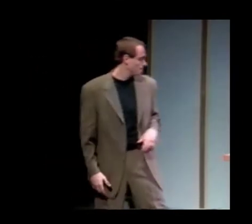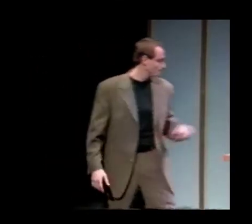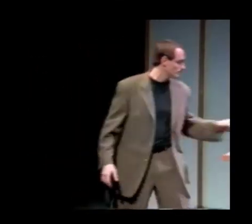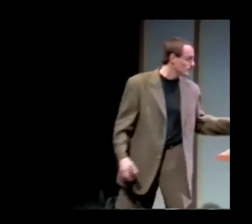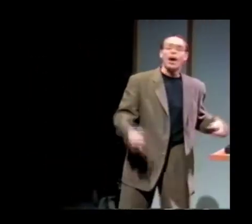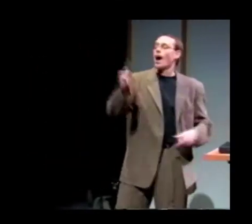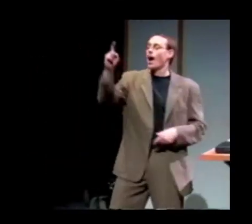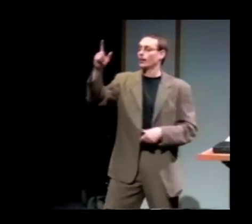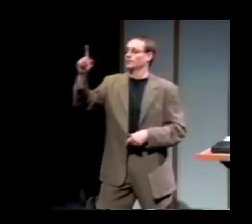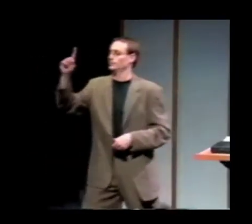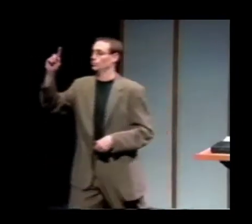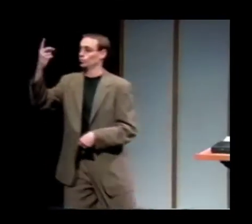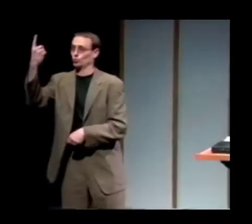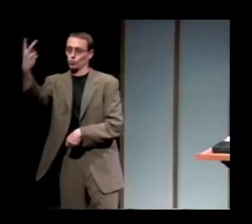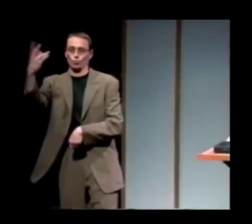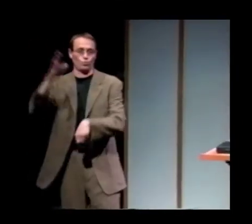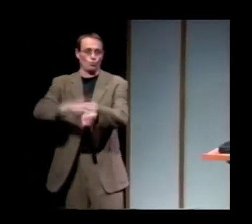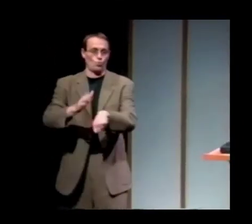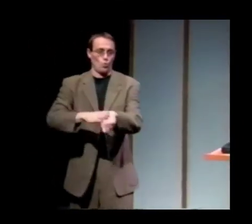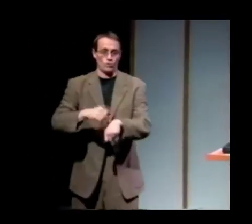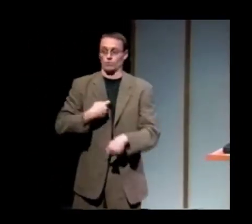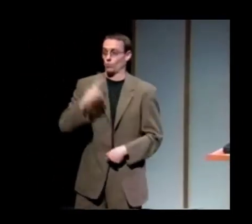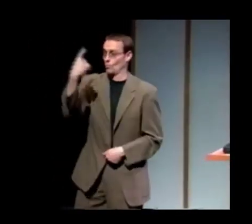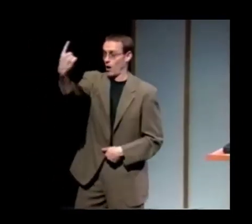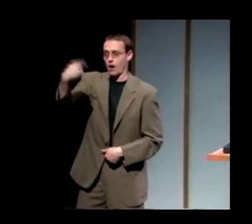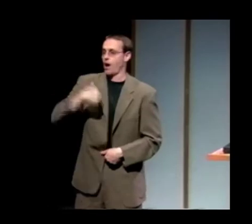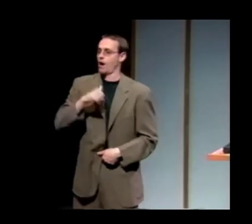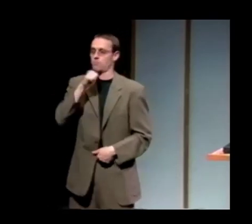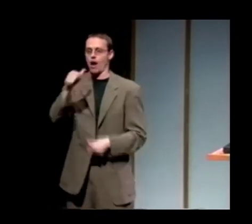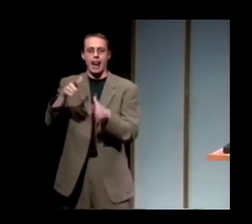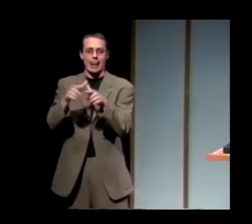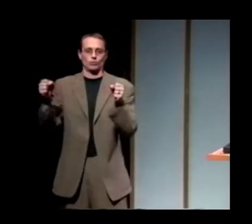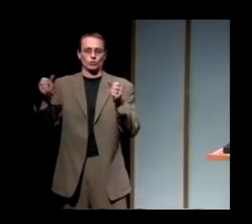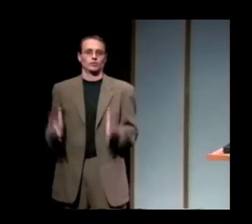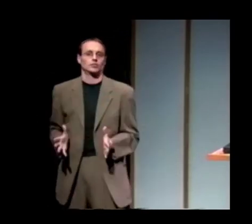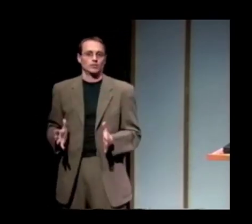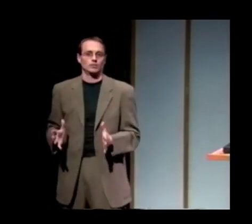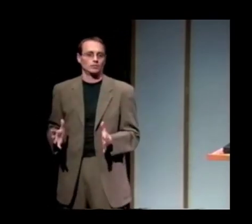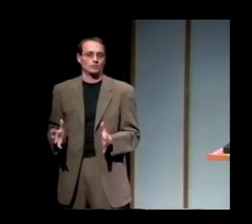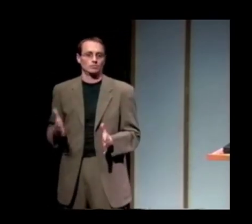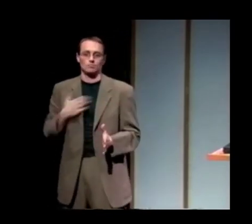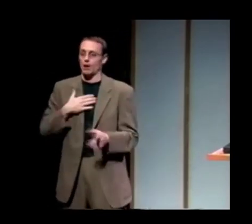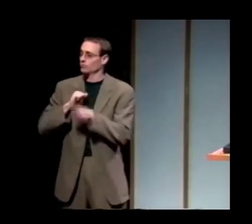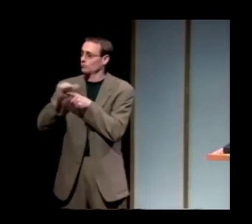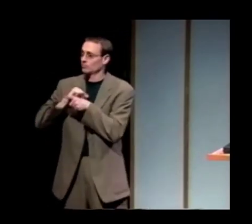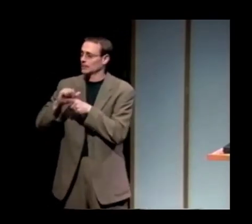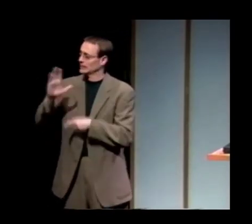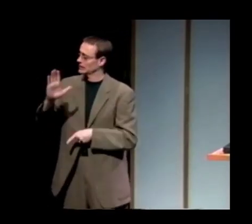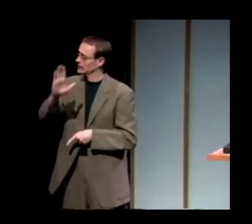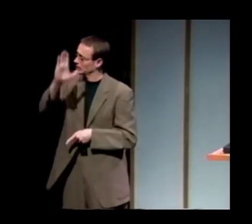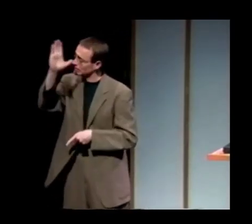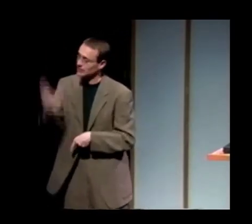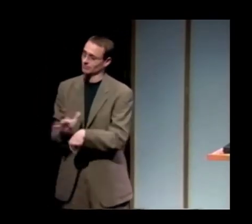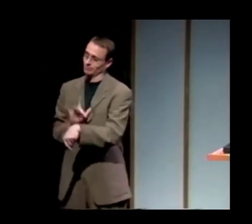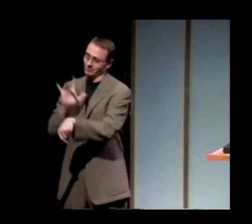SO NOW LET ME GET ON WITH MY PRESENTATION. OH. BEFORE I START, THERE'S TWO THINGS. FIRST OF ALL, I WANT TO LET YOU KNOW I AM NOT A LINGUIST.